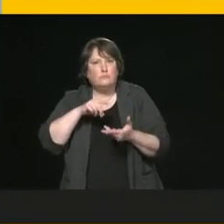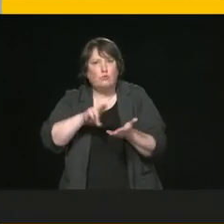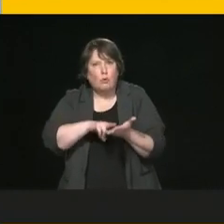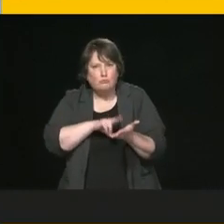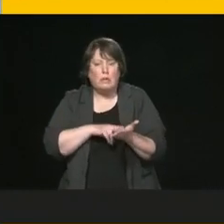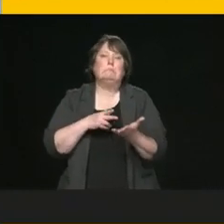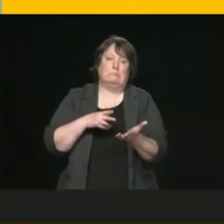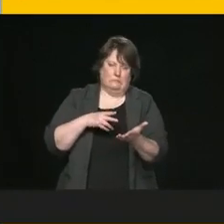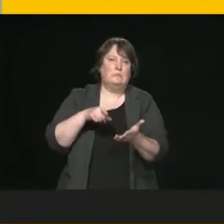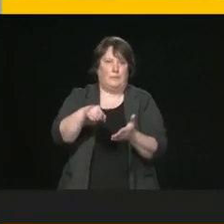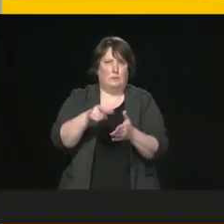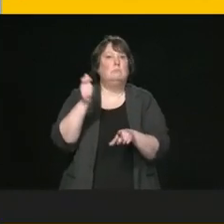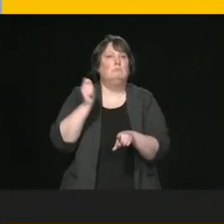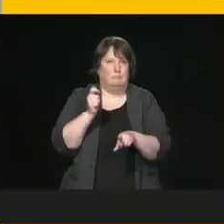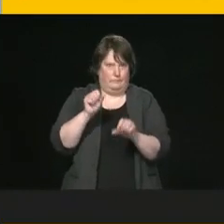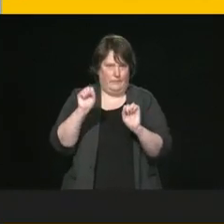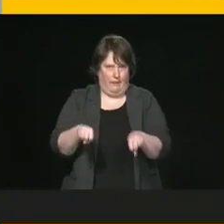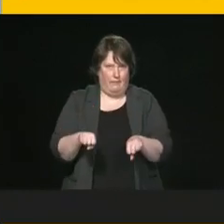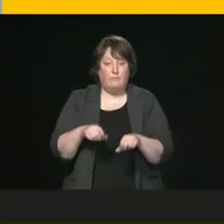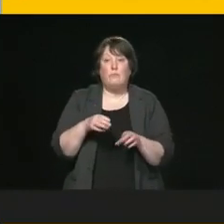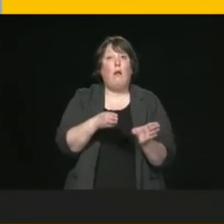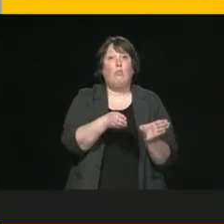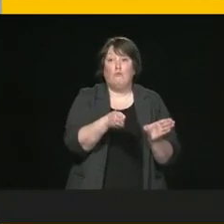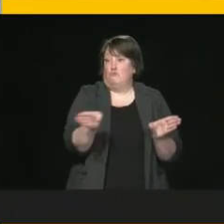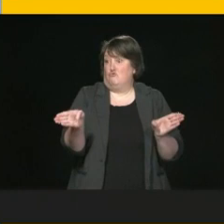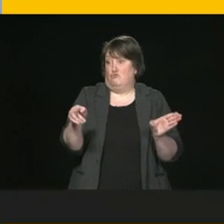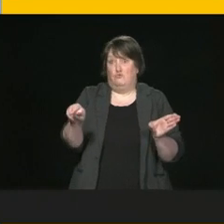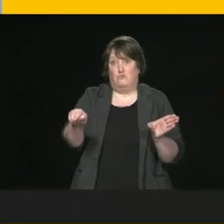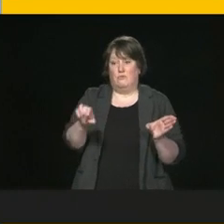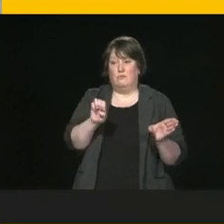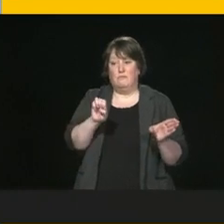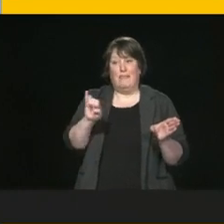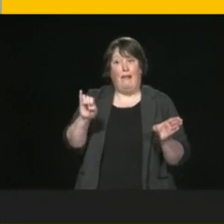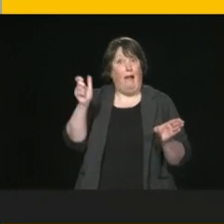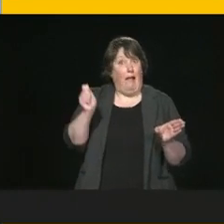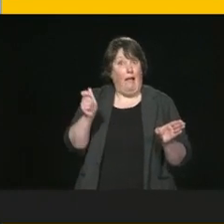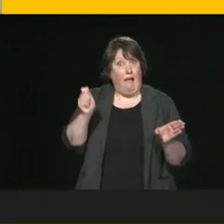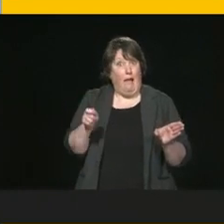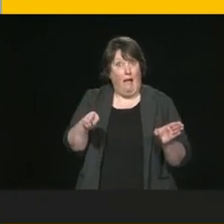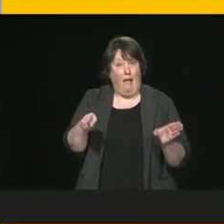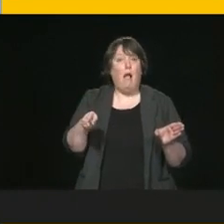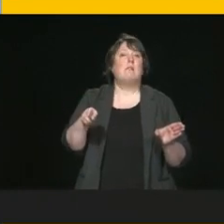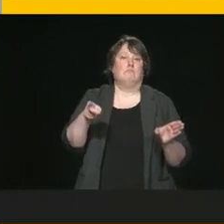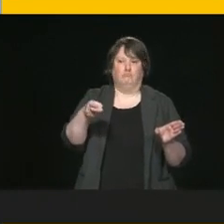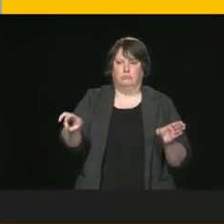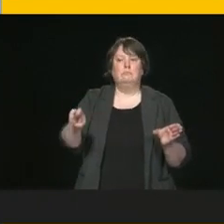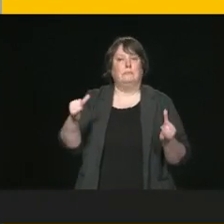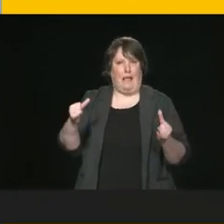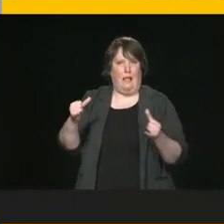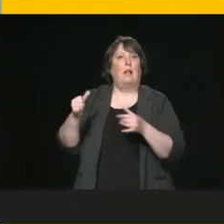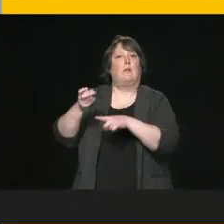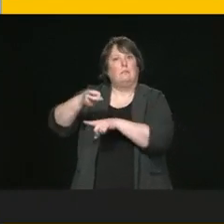TO THE REALITY OF CONTRACT OR GIG WORK.